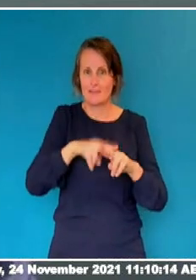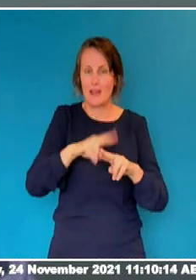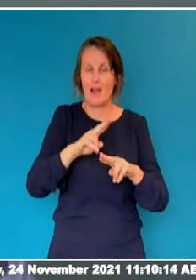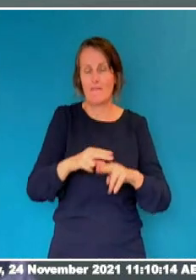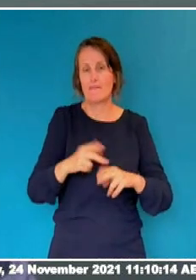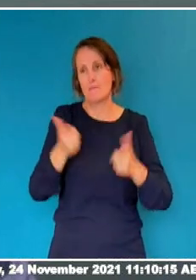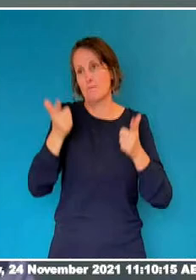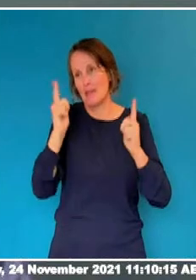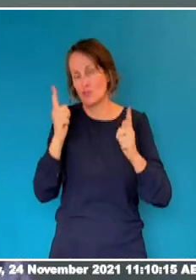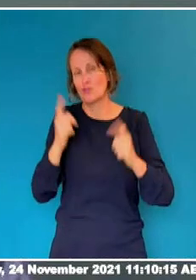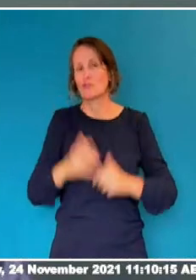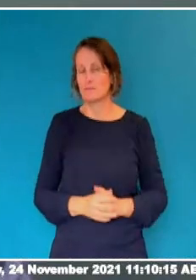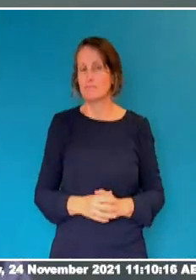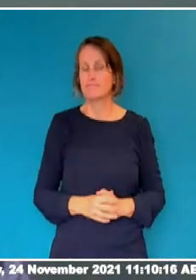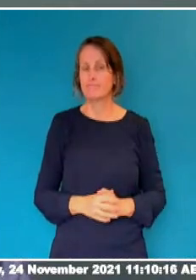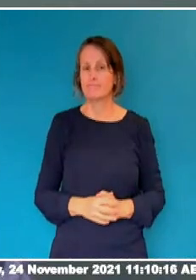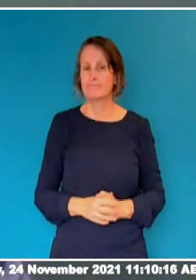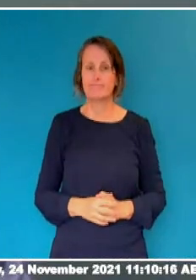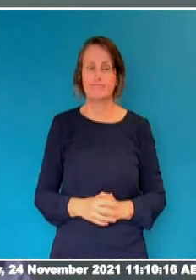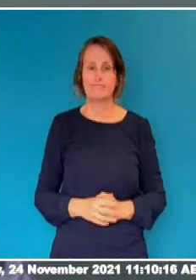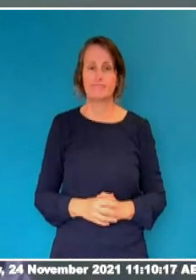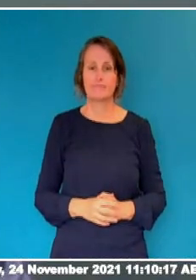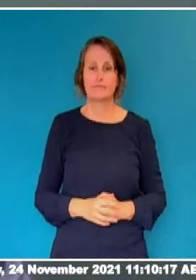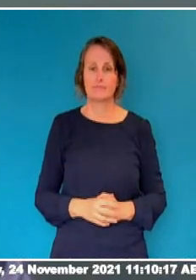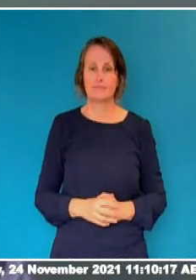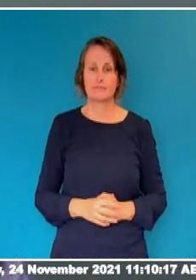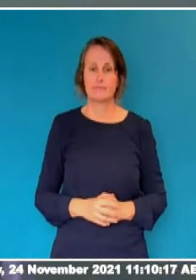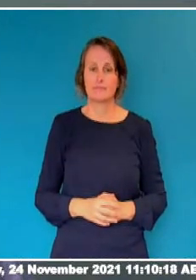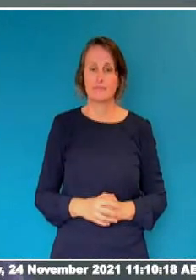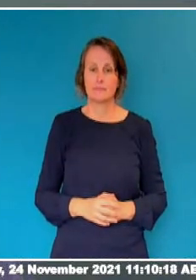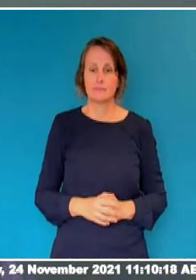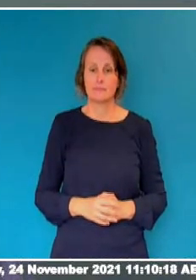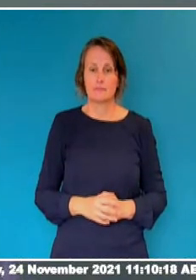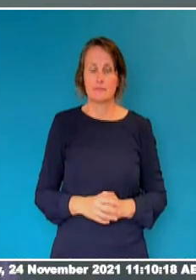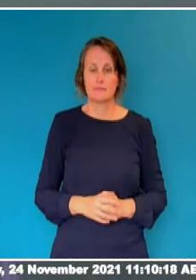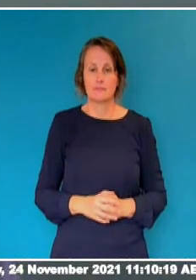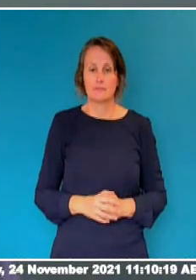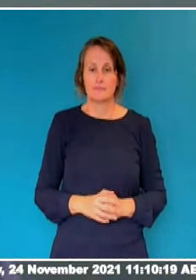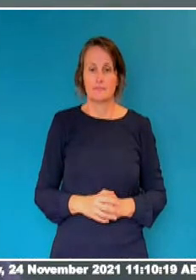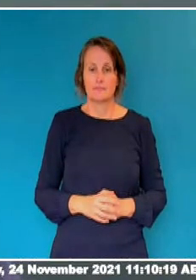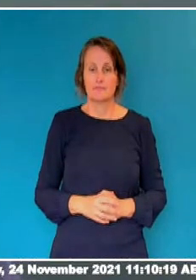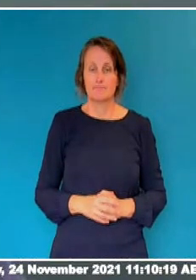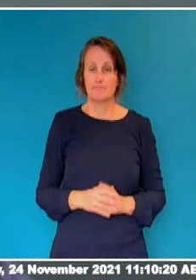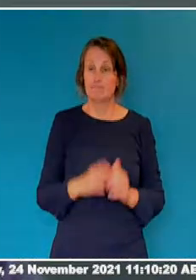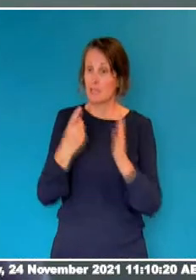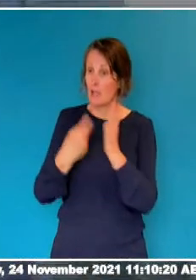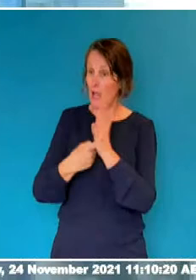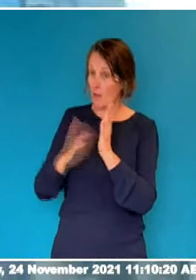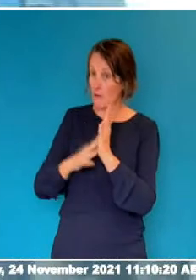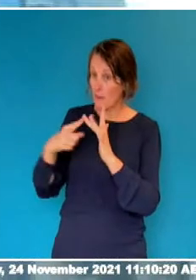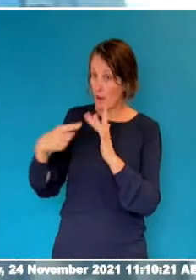yes. MS DOWSETT: Finally to you, Ms Marshall, is it something that RMIT has